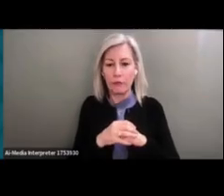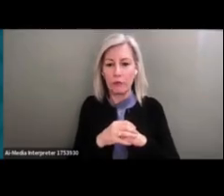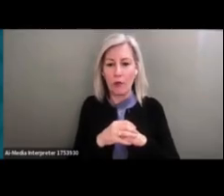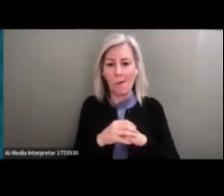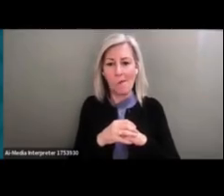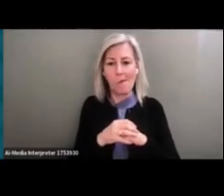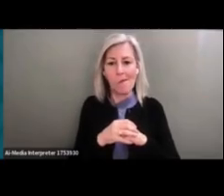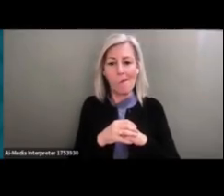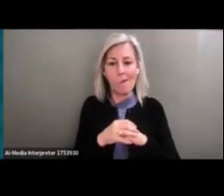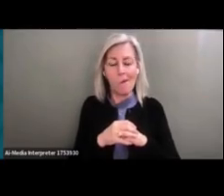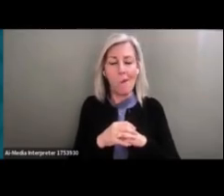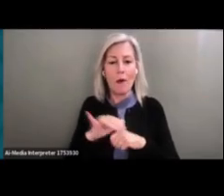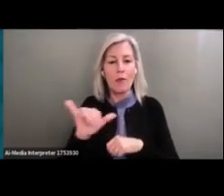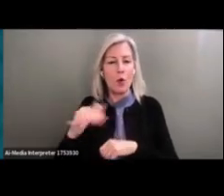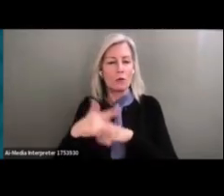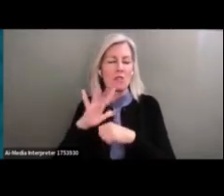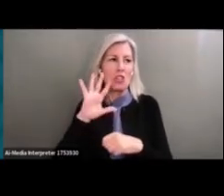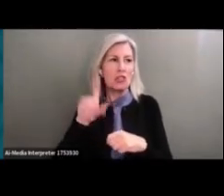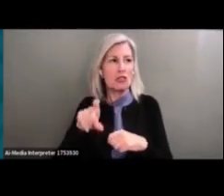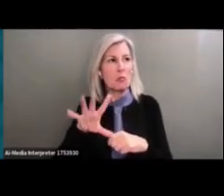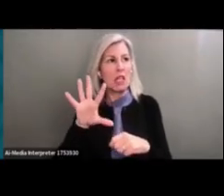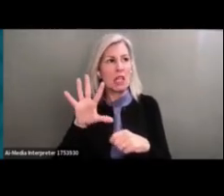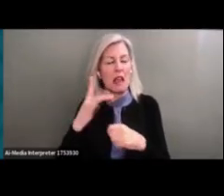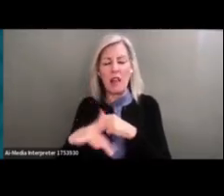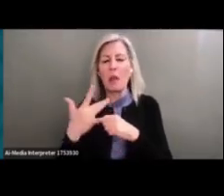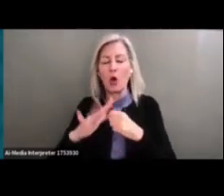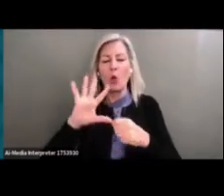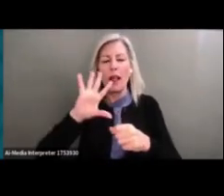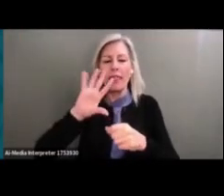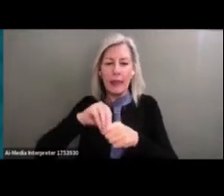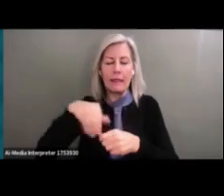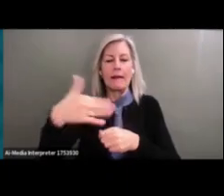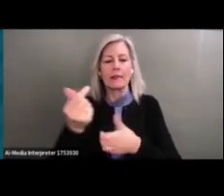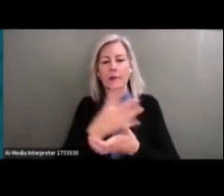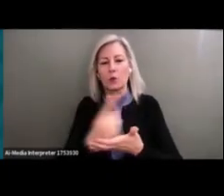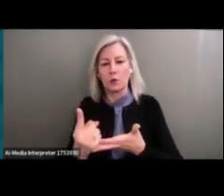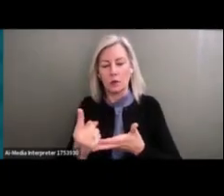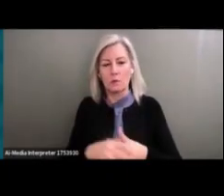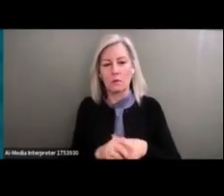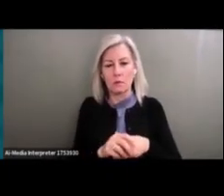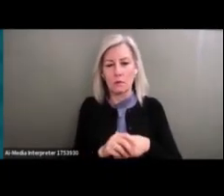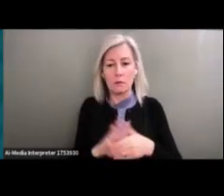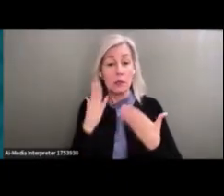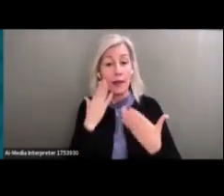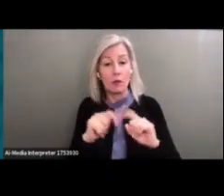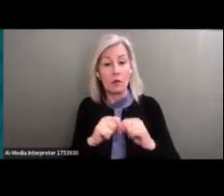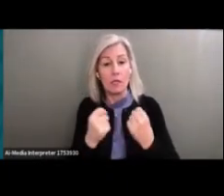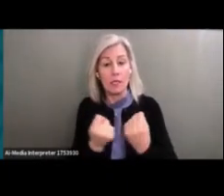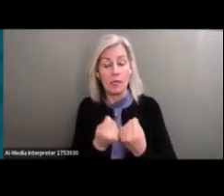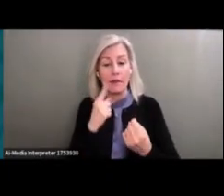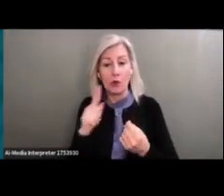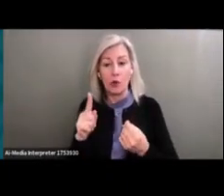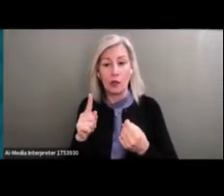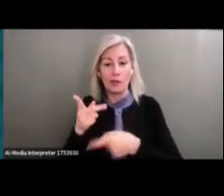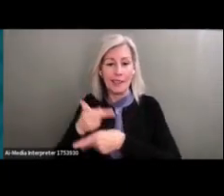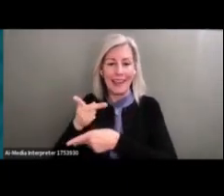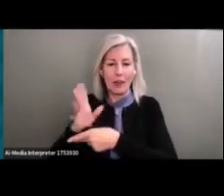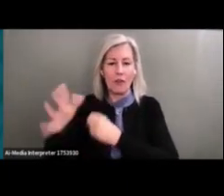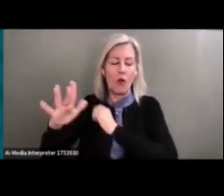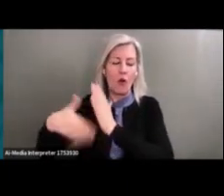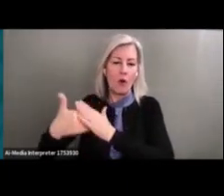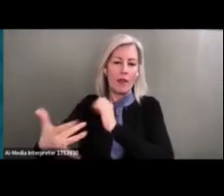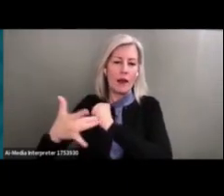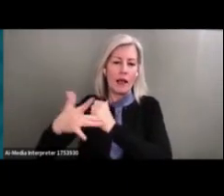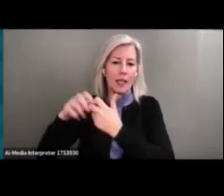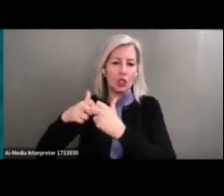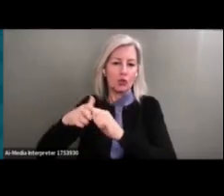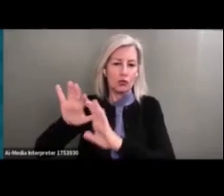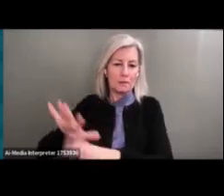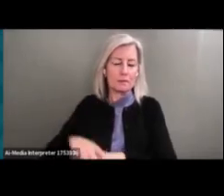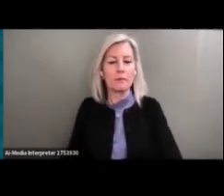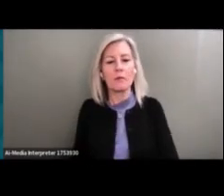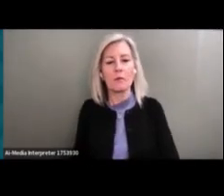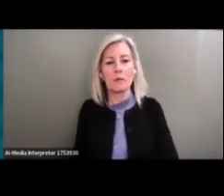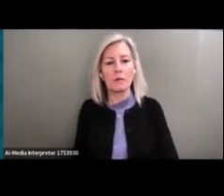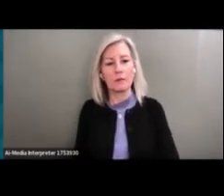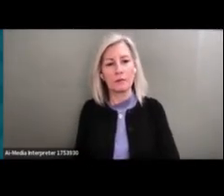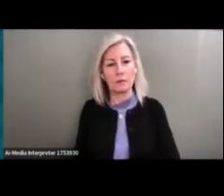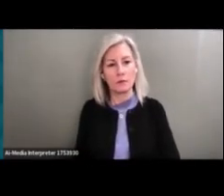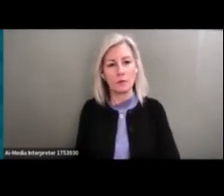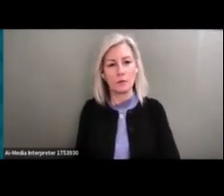Those will be available, we think, within a couple of weeks. So stay tuned. And thank you to the team for dealing with some tech issues in the background. Let's go to the next slide, please.